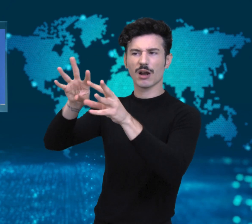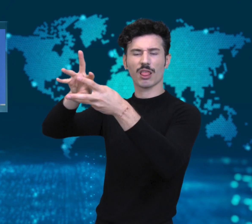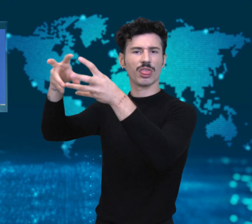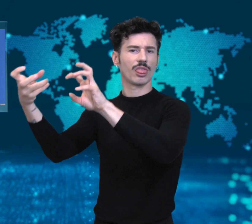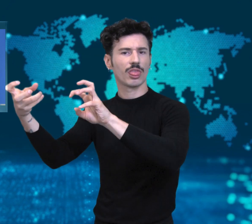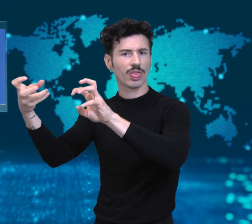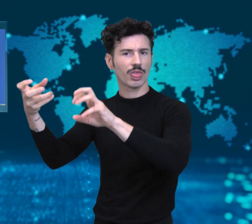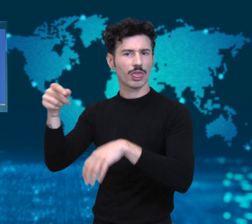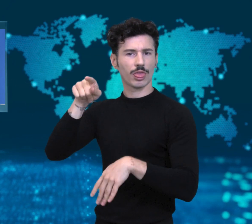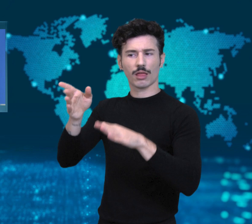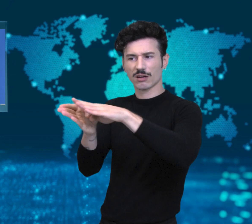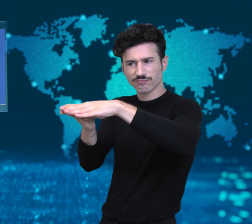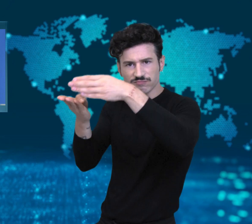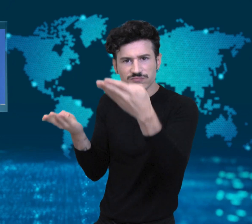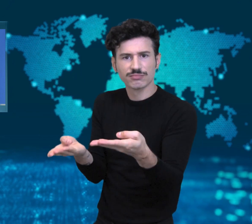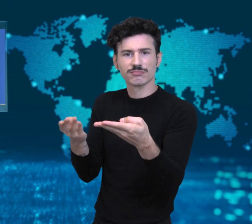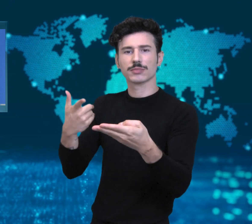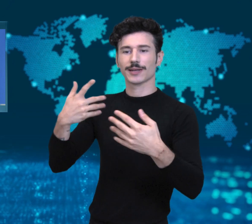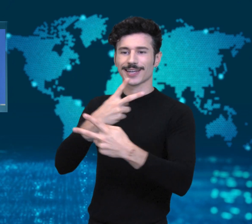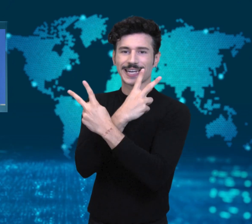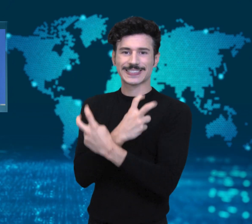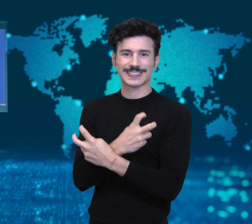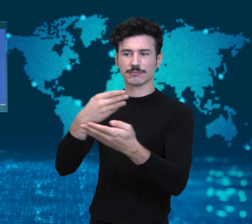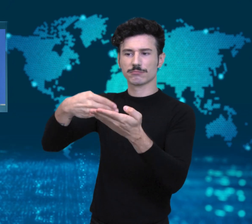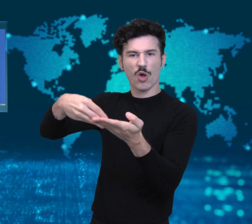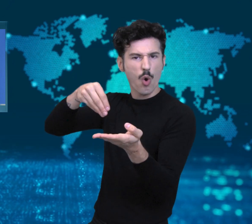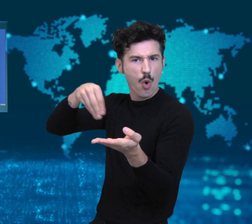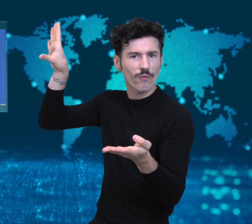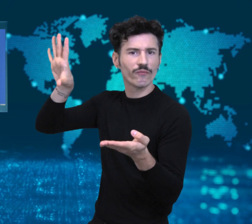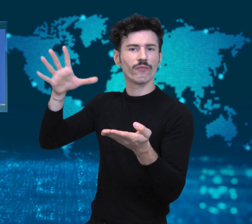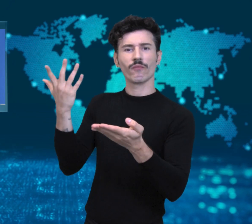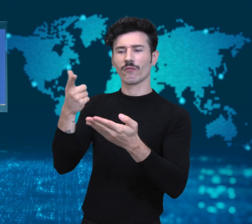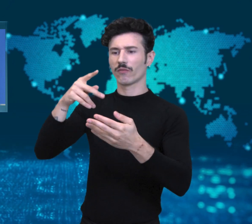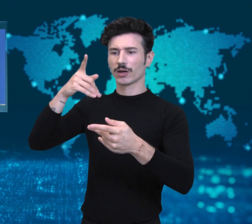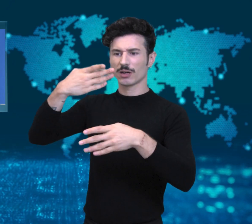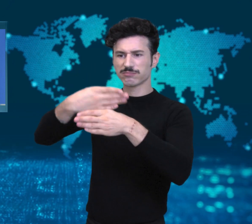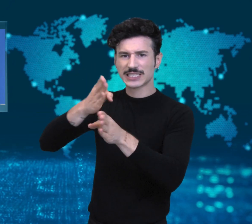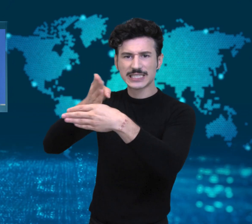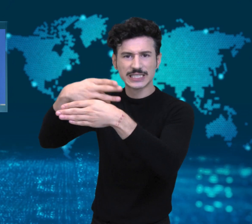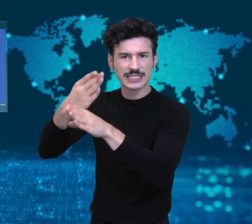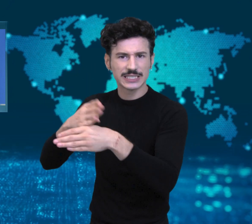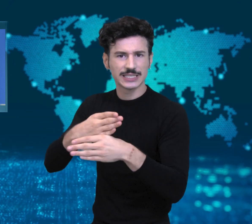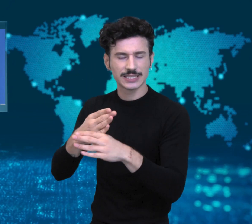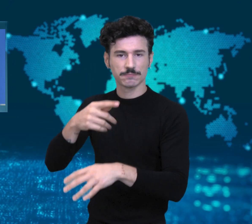and he had been cut into pieces probably for eating.